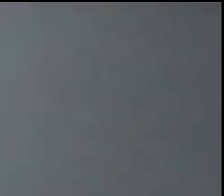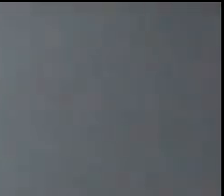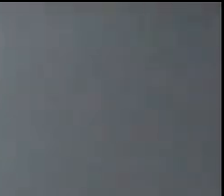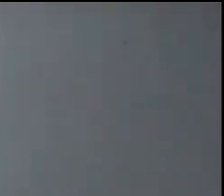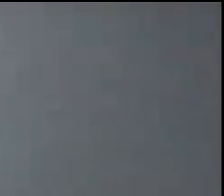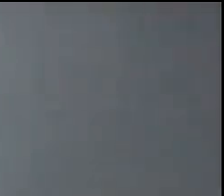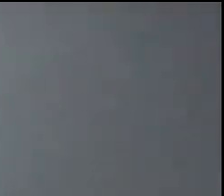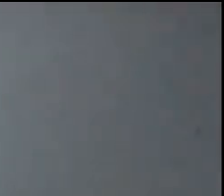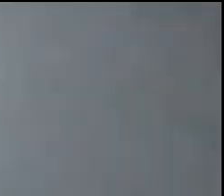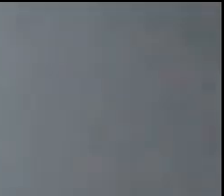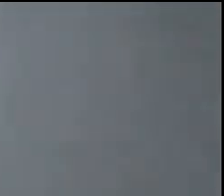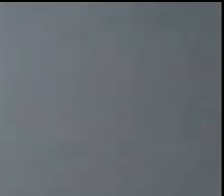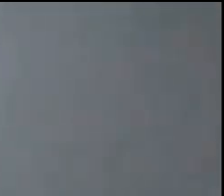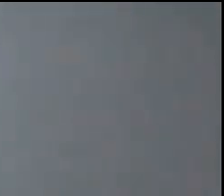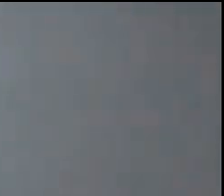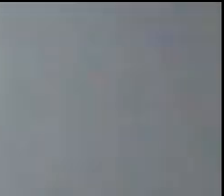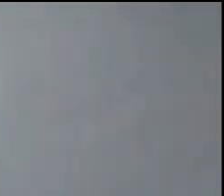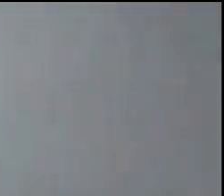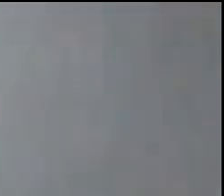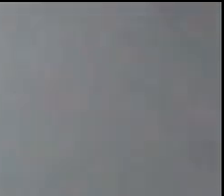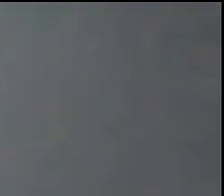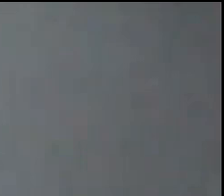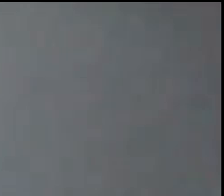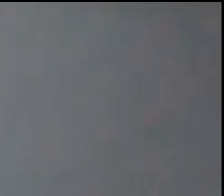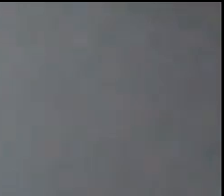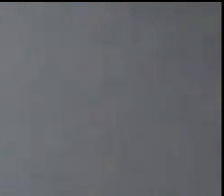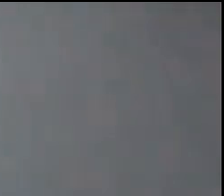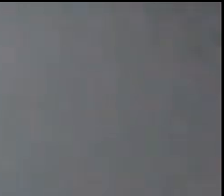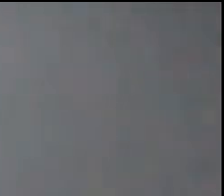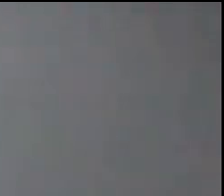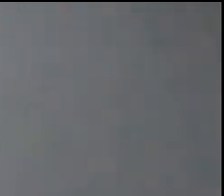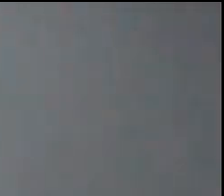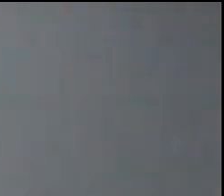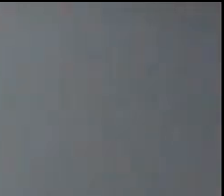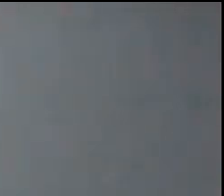depending on our national context, the COVID 19 situation continues to show us